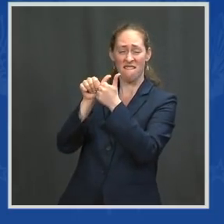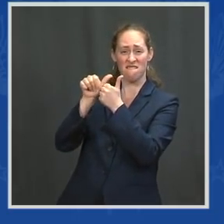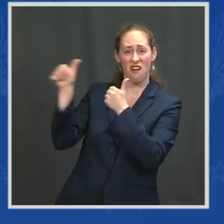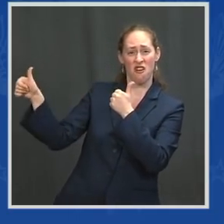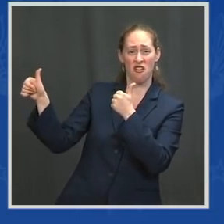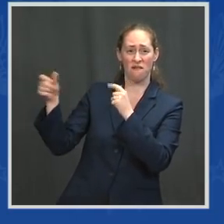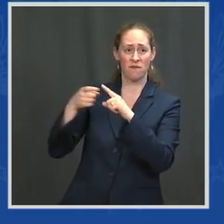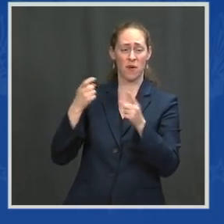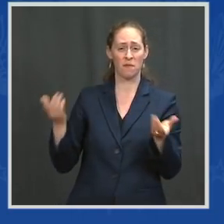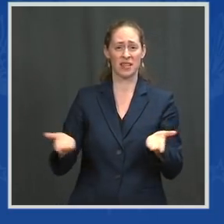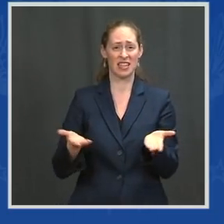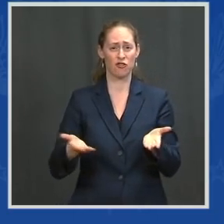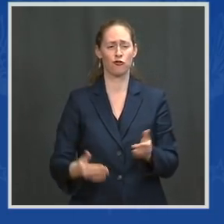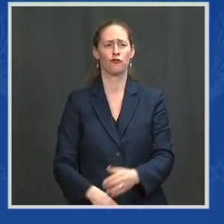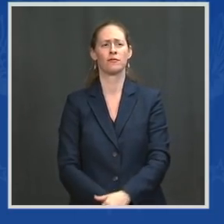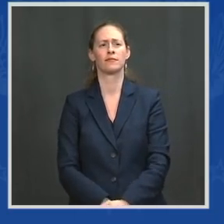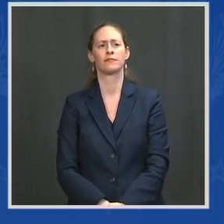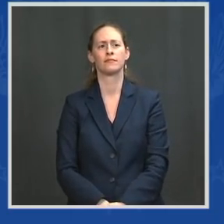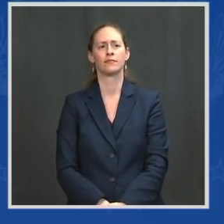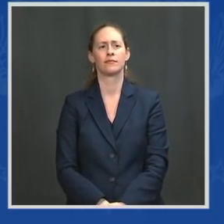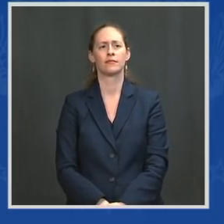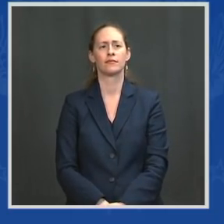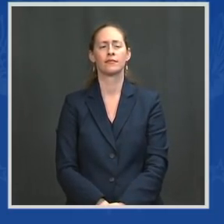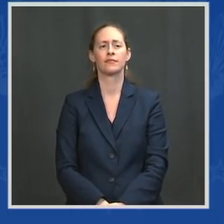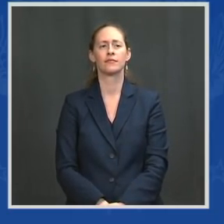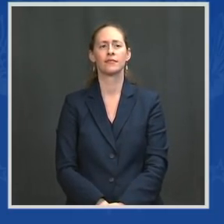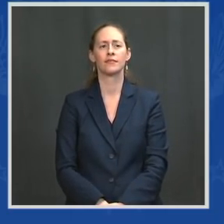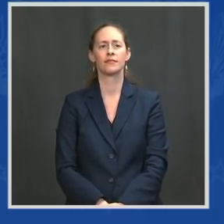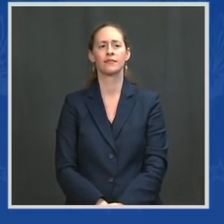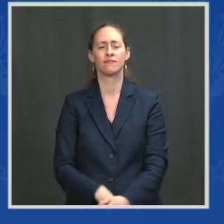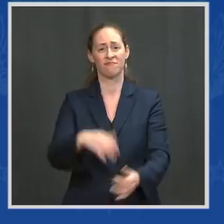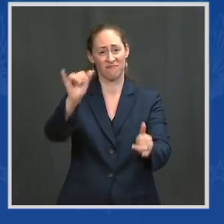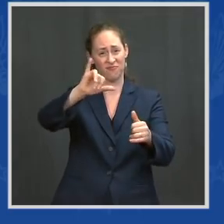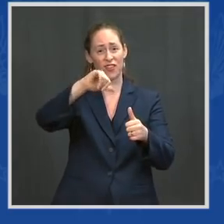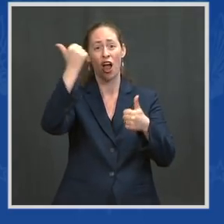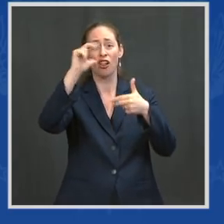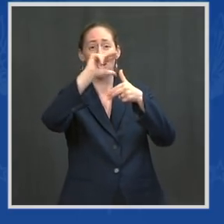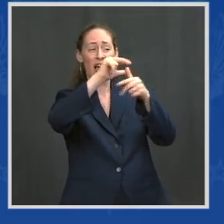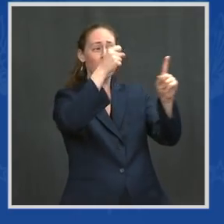came ashore to further damage this area. And as you can plainly see,